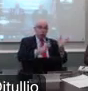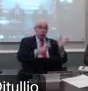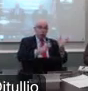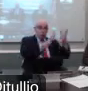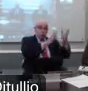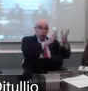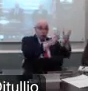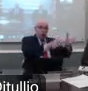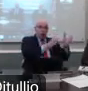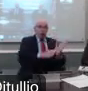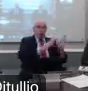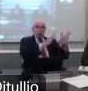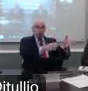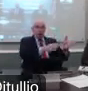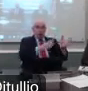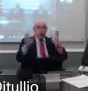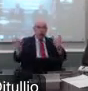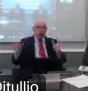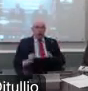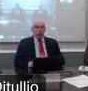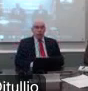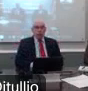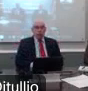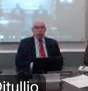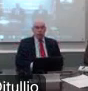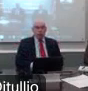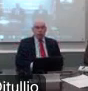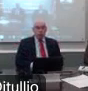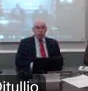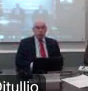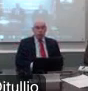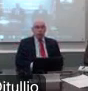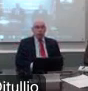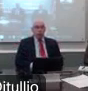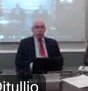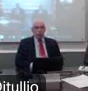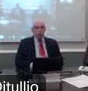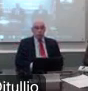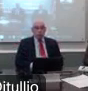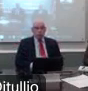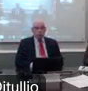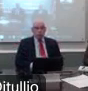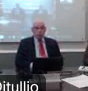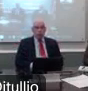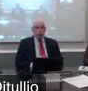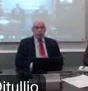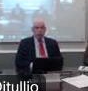To do these mitigation for the lack of what? And 1 of the nice things about aspects of these.